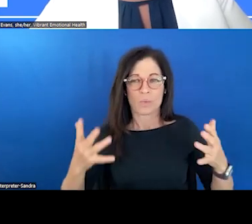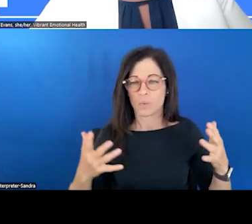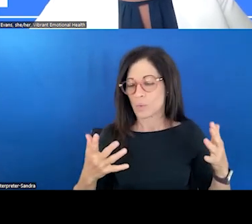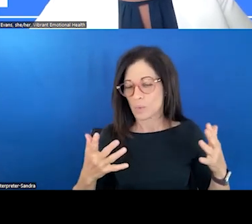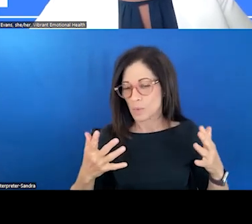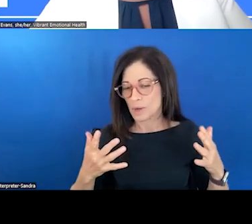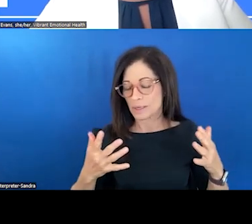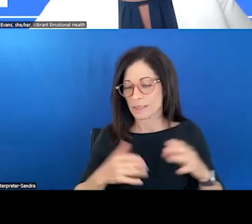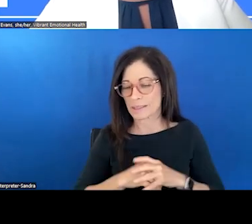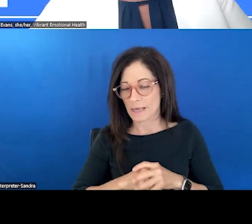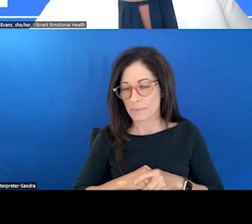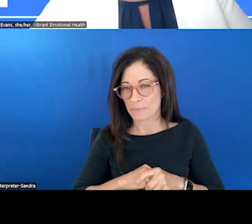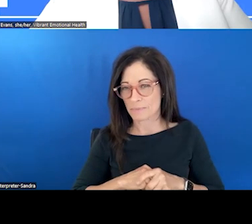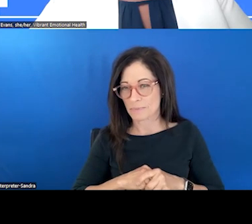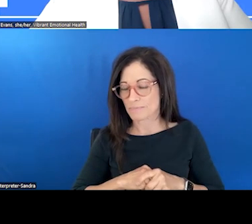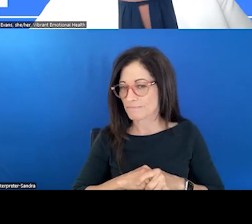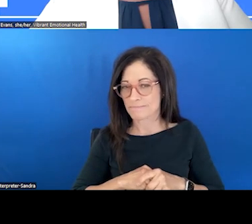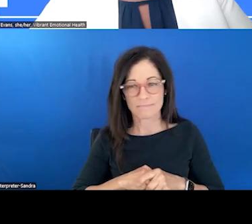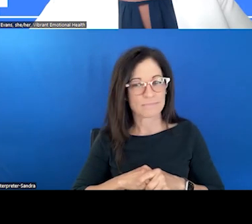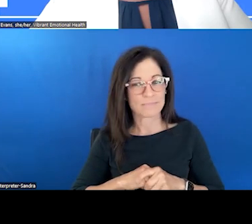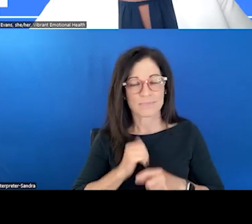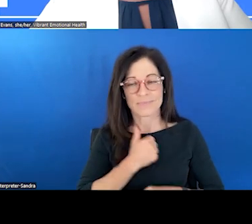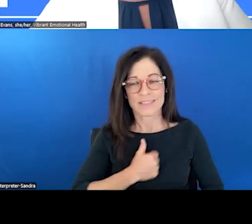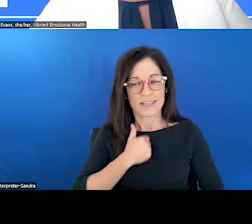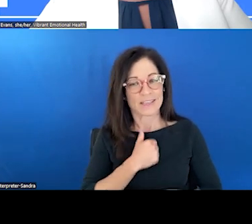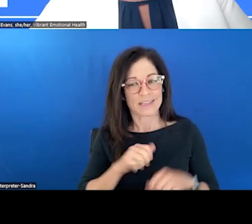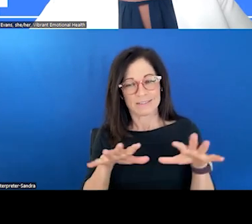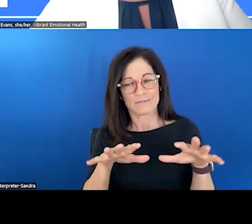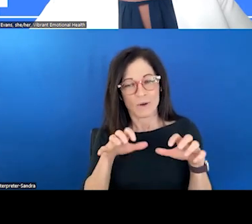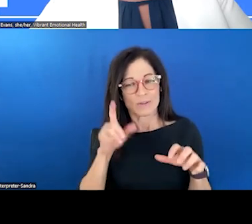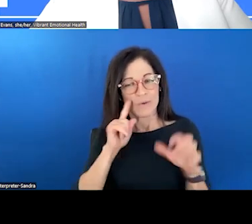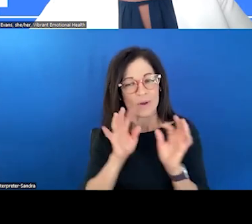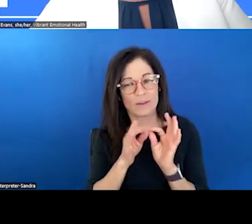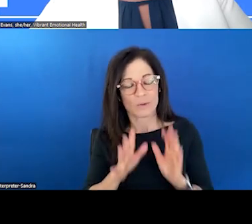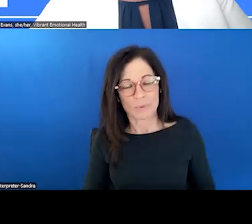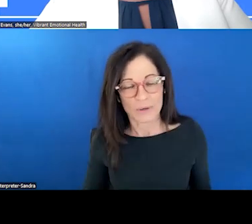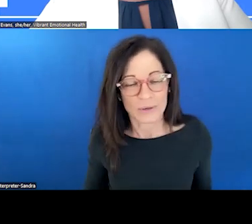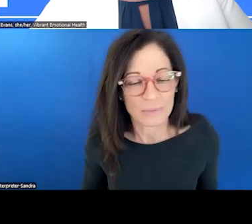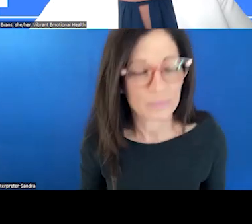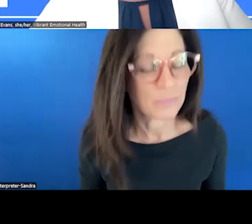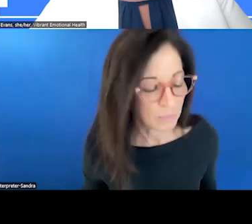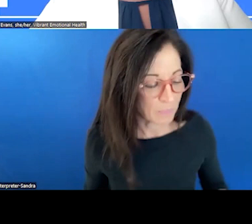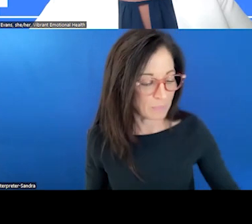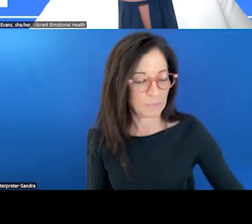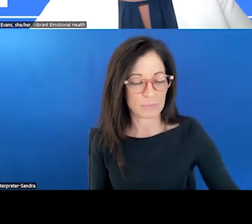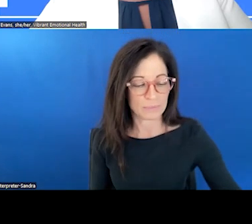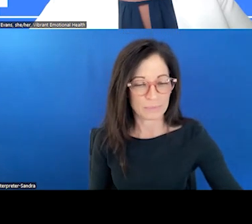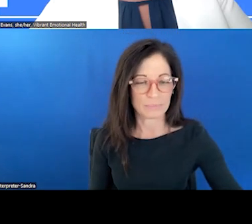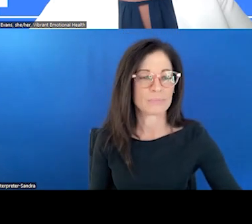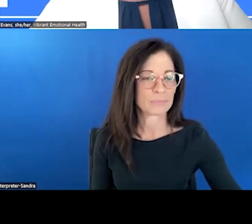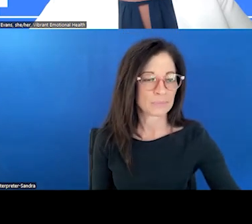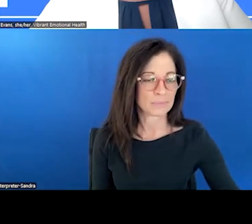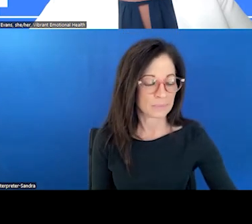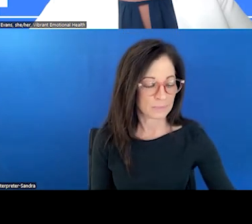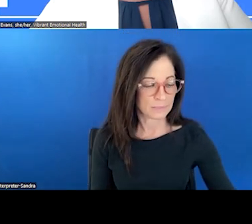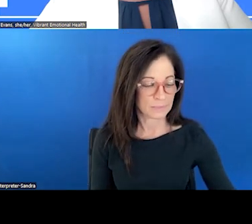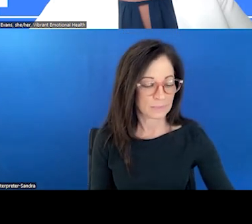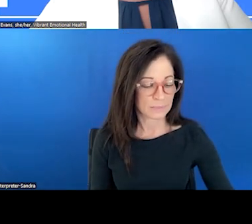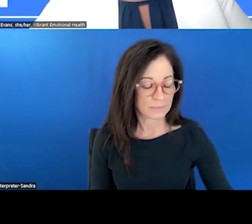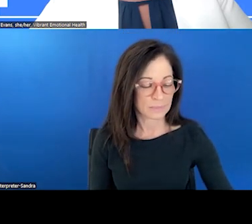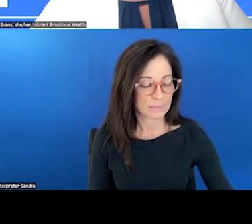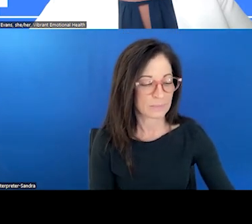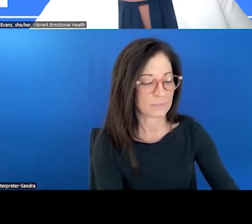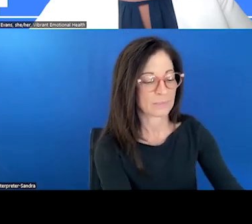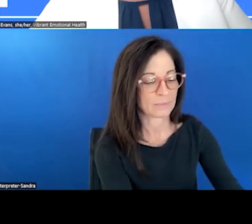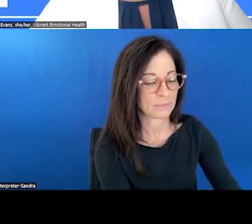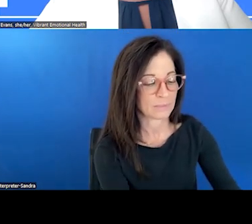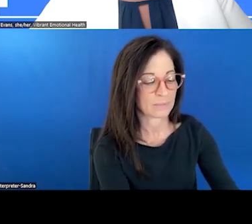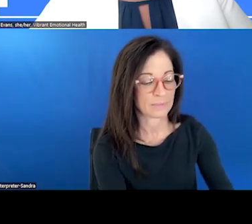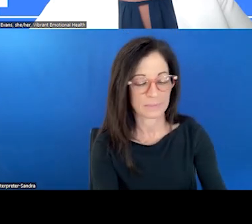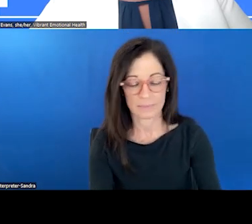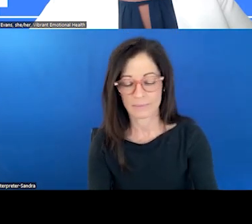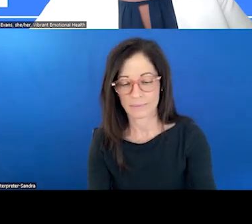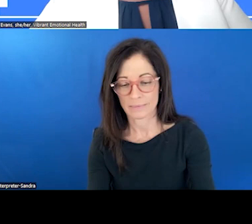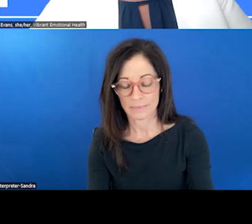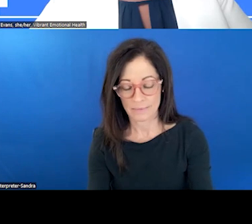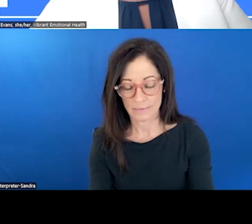WHAT IS THIS -- [AUDIO CUT OUT].